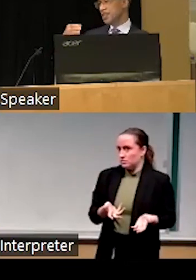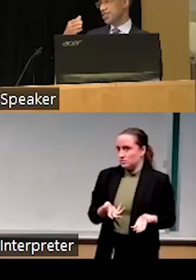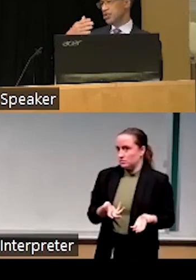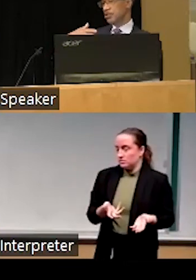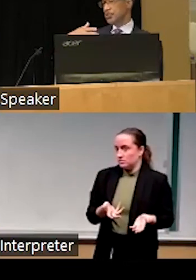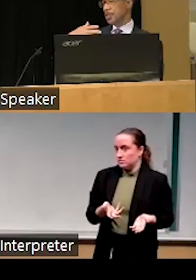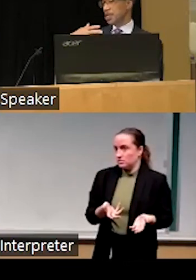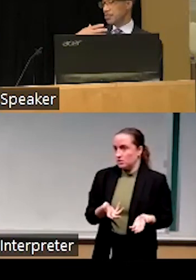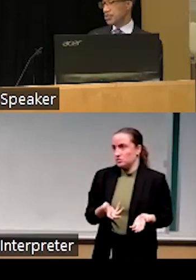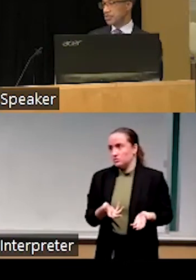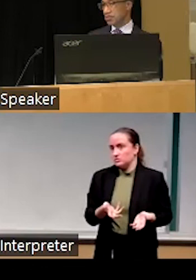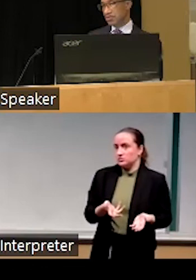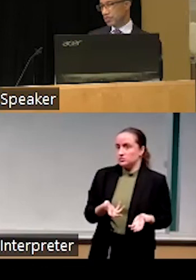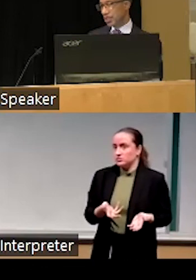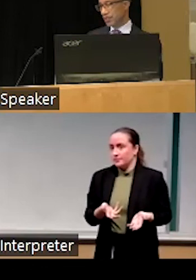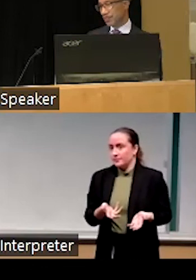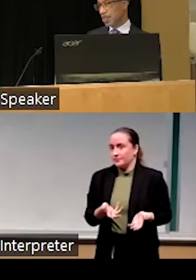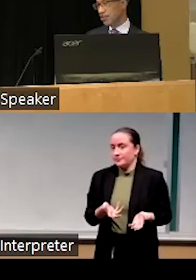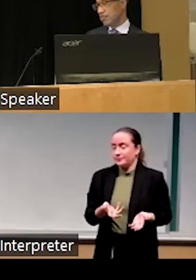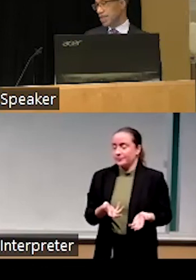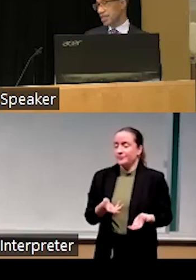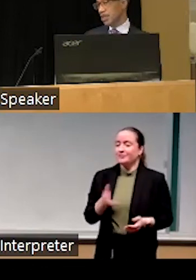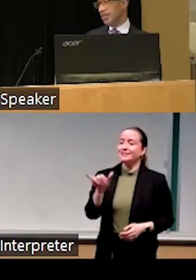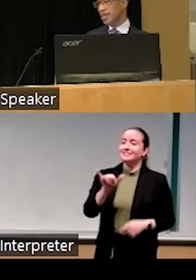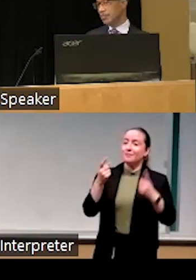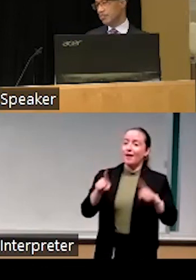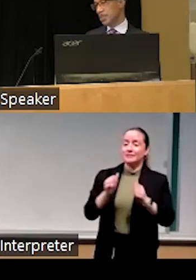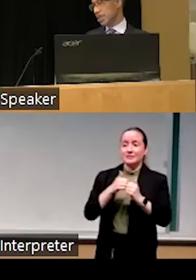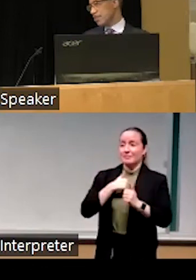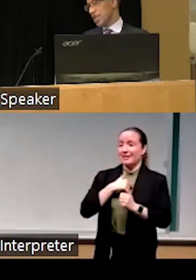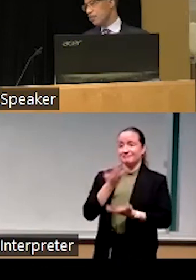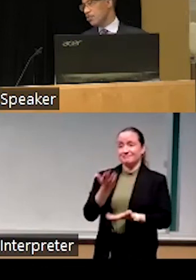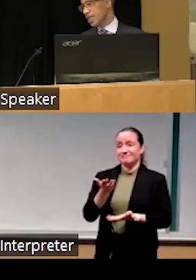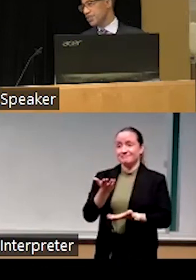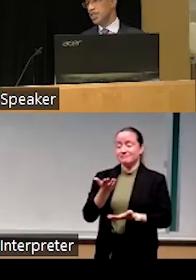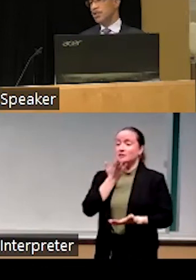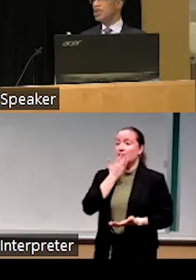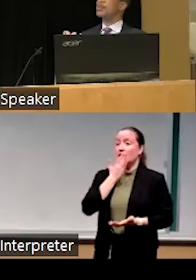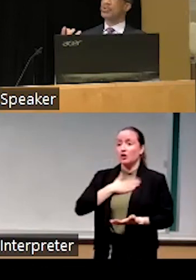circumstance occurs when it comes to you know the color of my skin I get I get many requests people